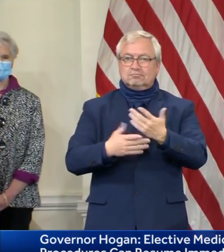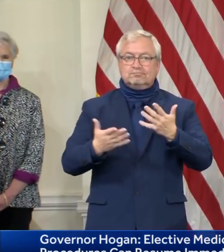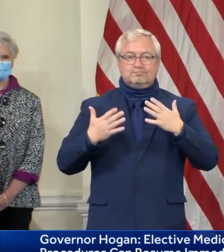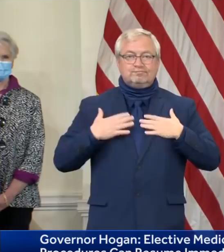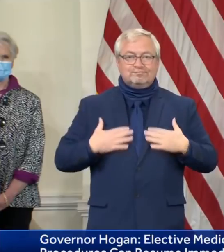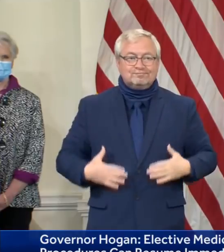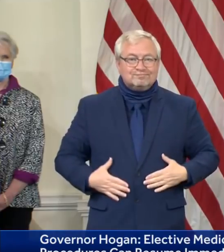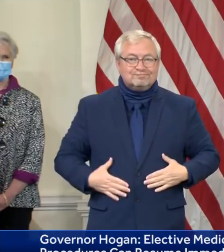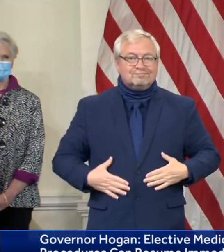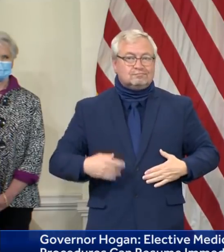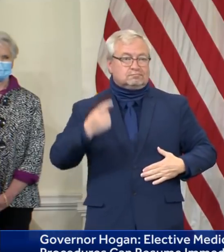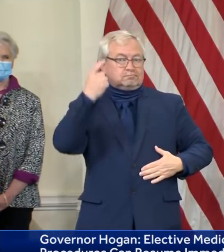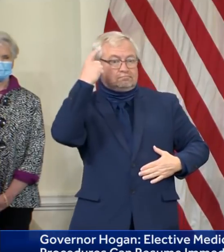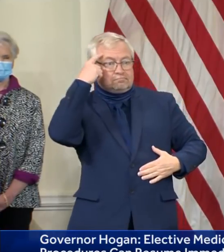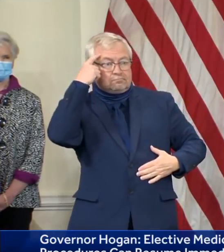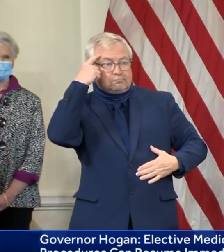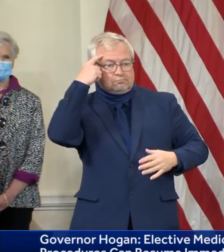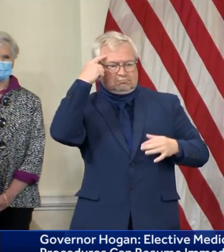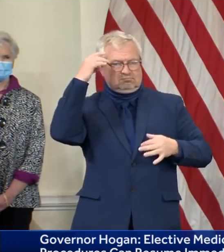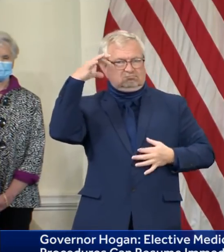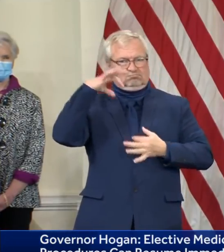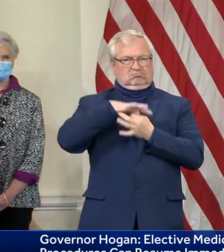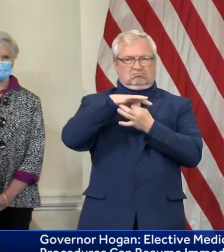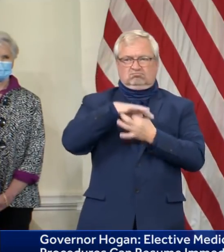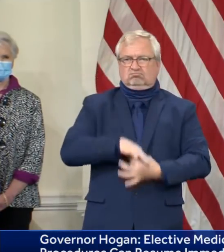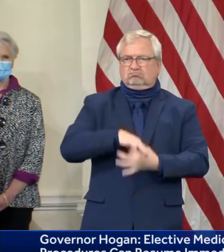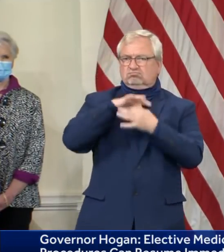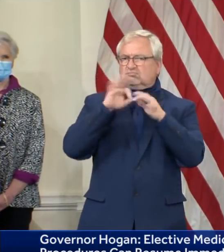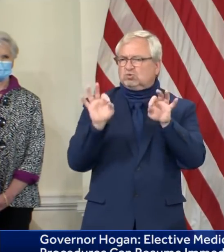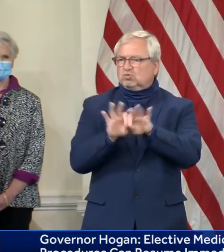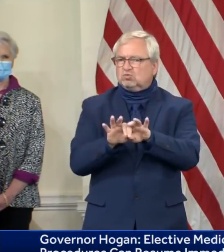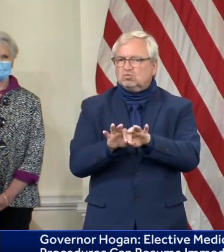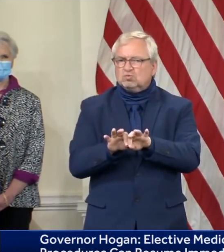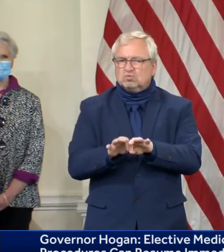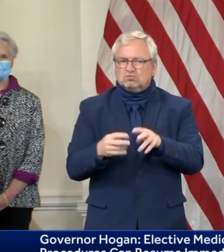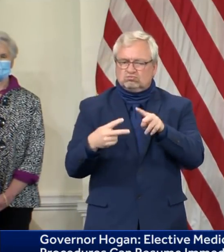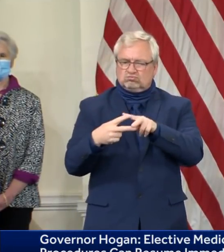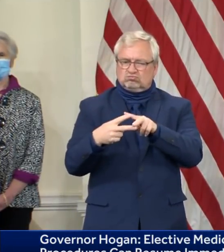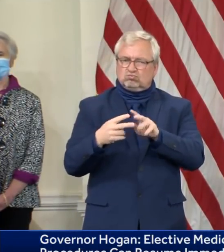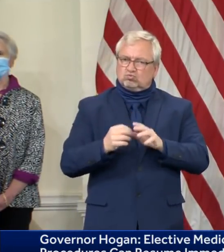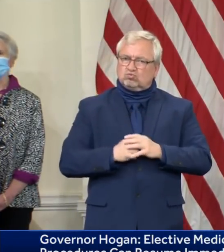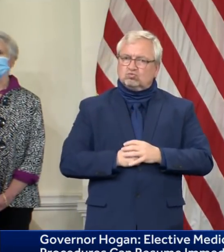THIS IS TIME TO TAKE CARE OF OURSELVES, BOTH PHYSICALLY AND MENTALLY.